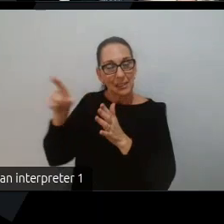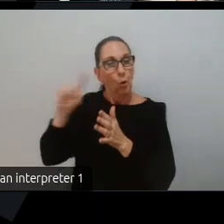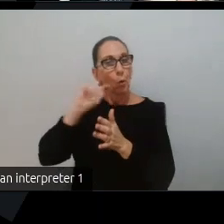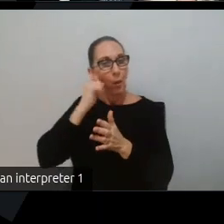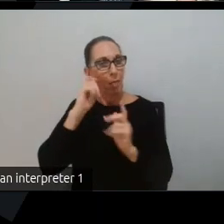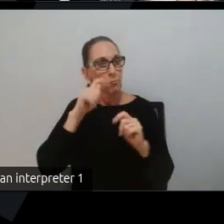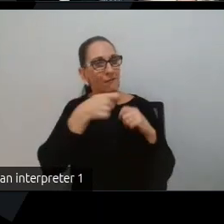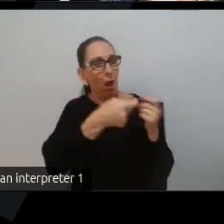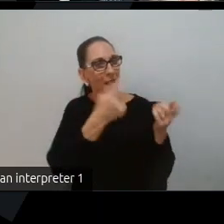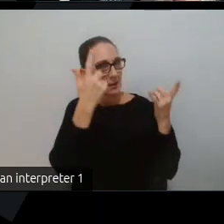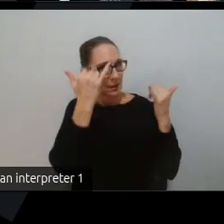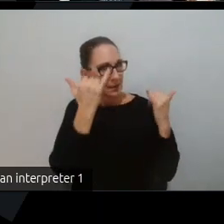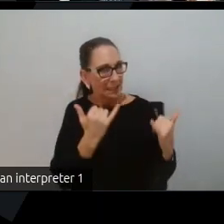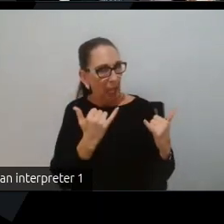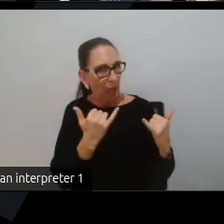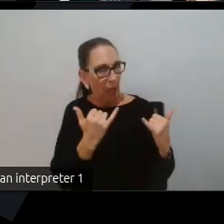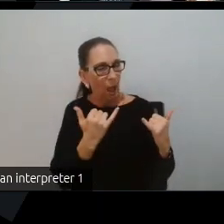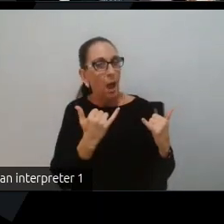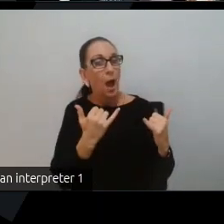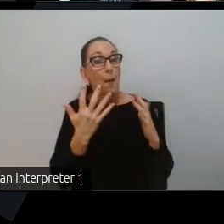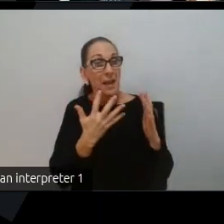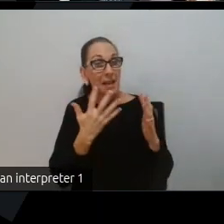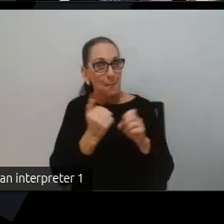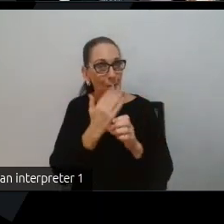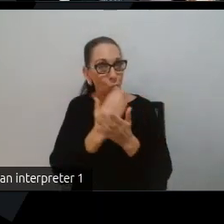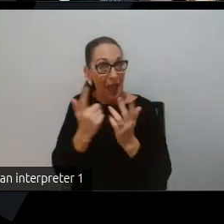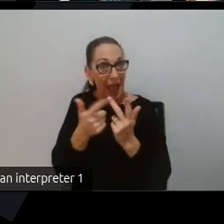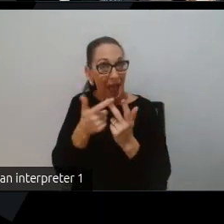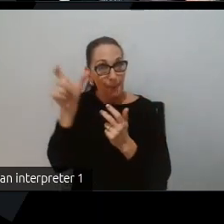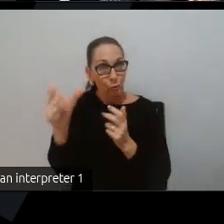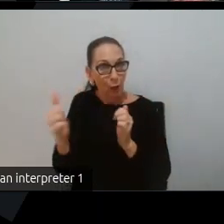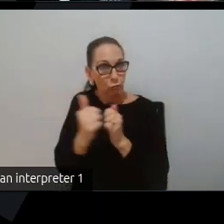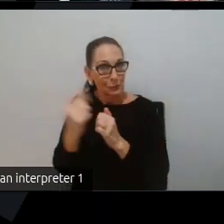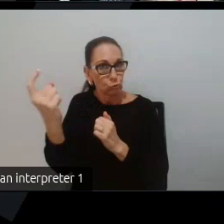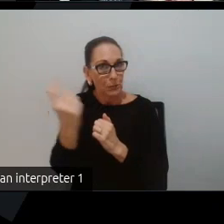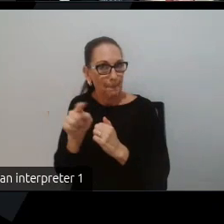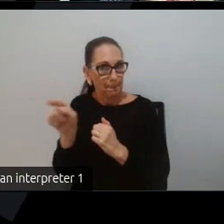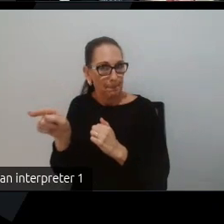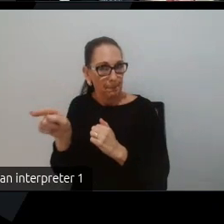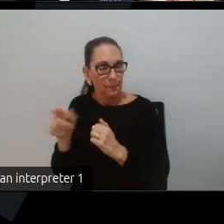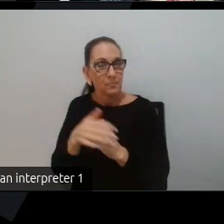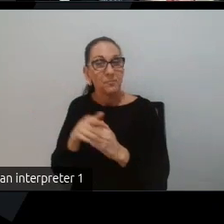other party agrees to attend the conference. The other party can attend self-represented